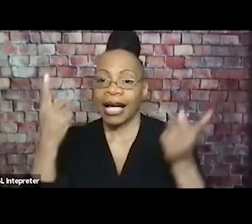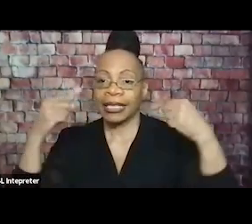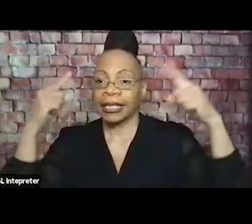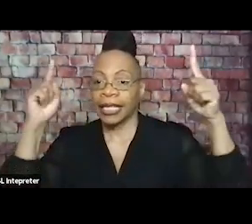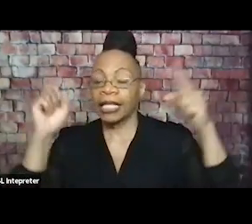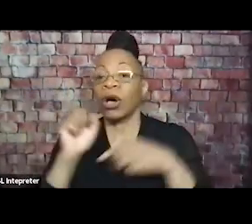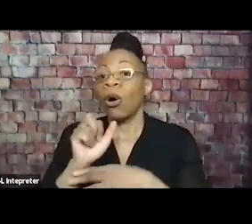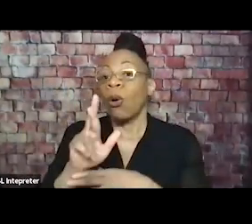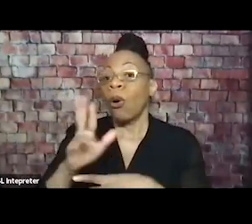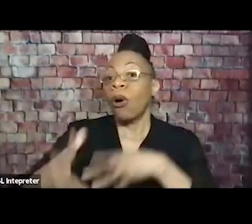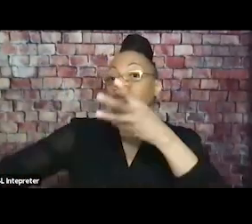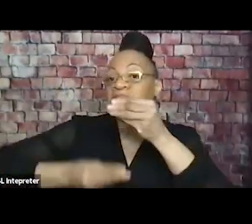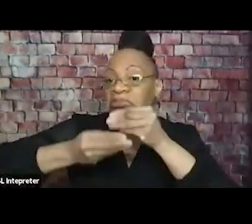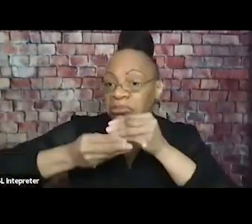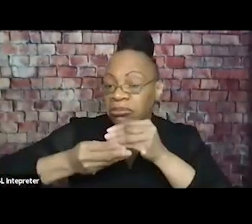in a works setting,